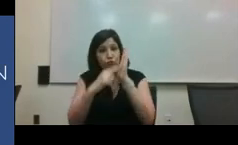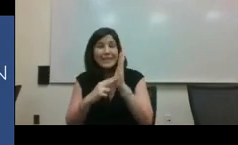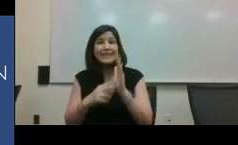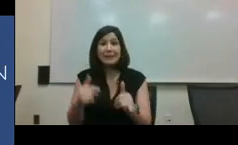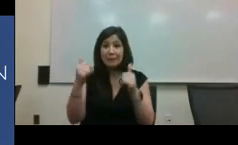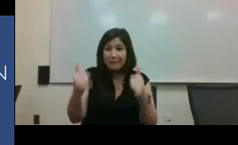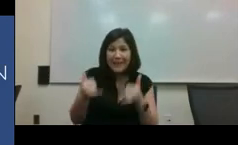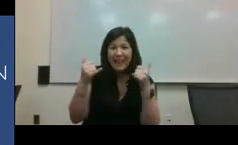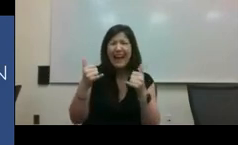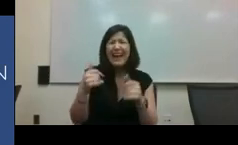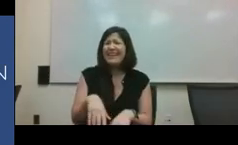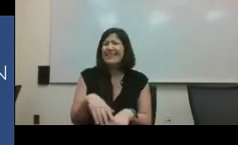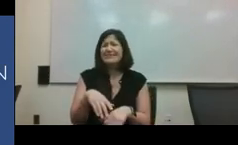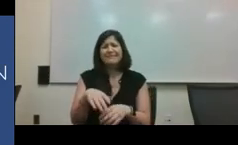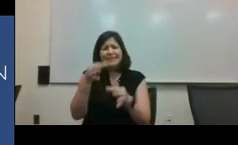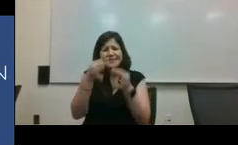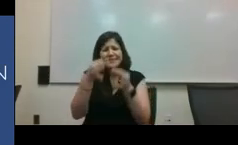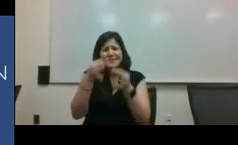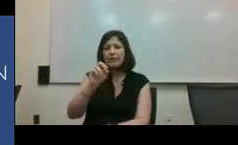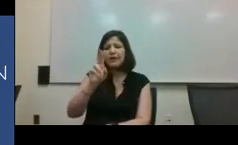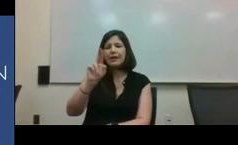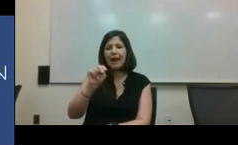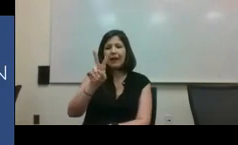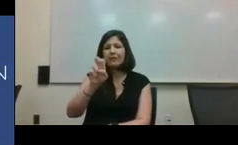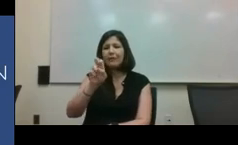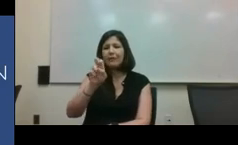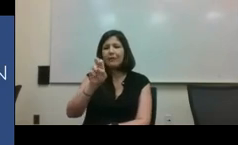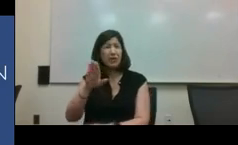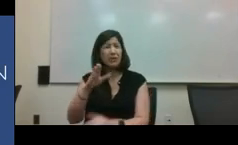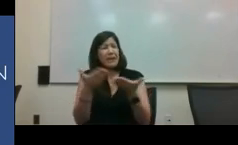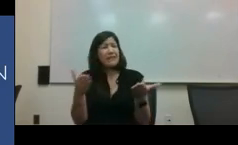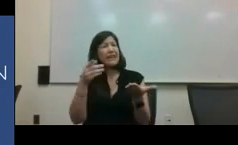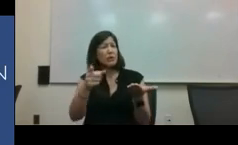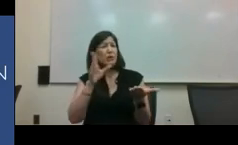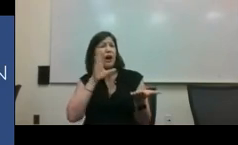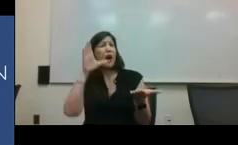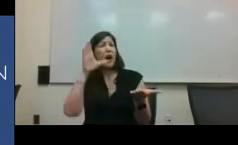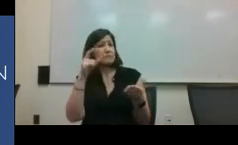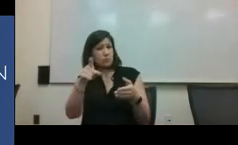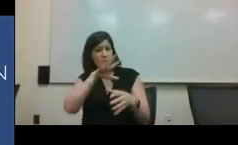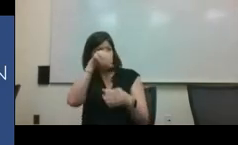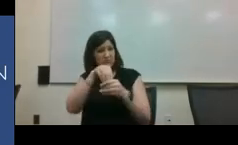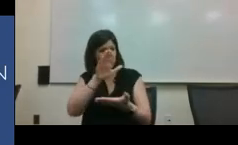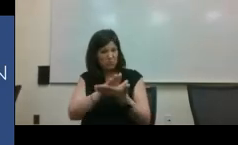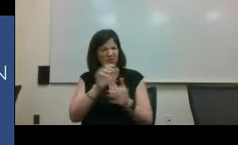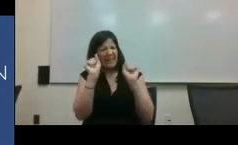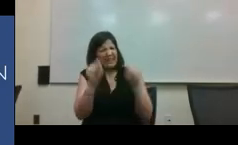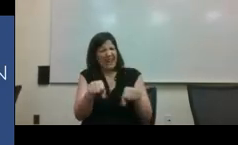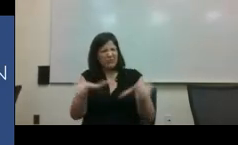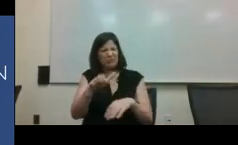So, simple nouns, simple verbs, things that you would think if you've been in school for a little bit of time, you would be able to do at least those 10